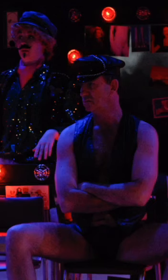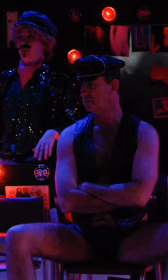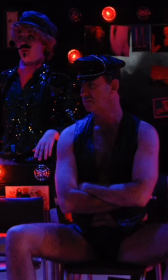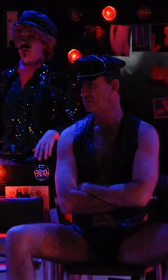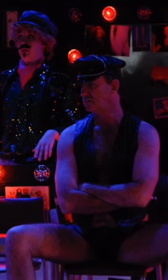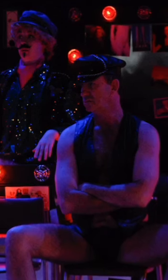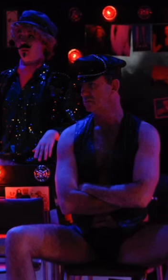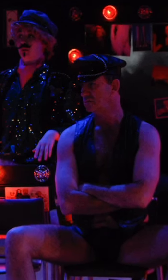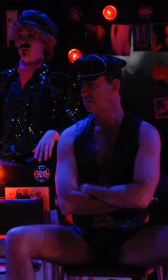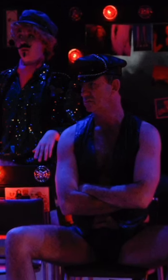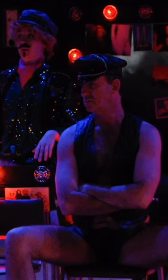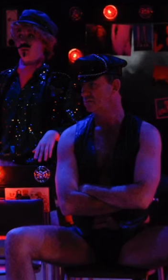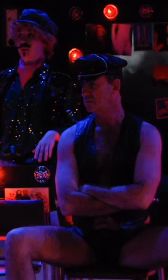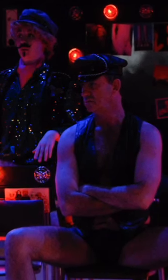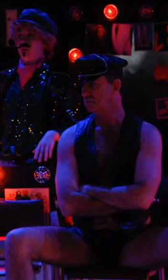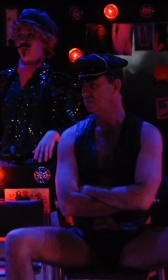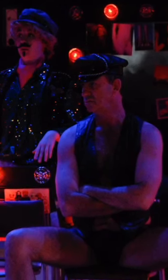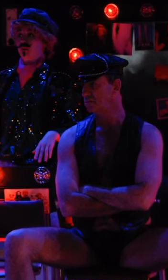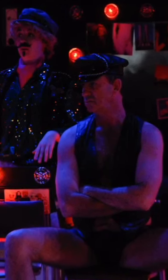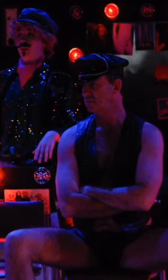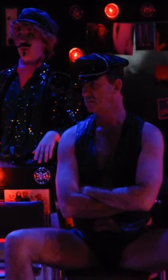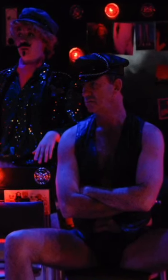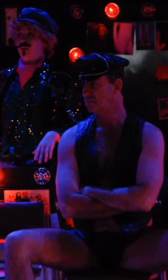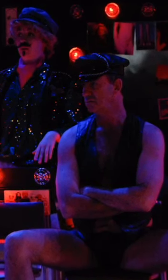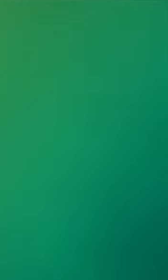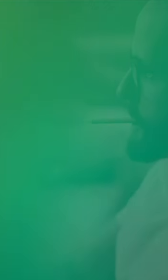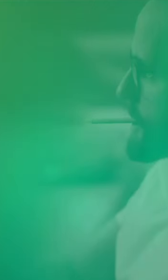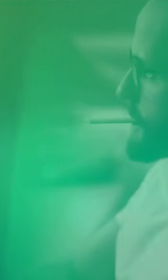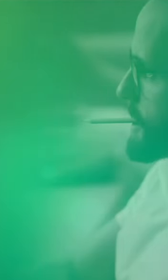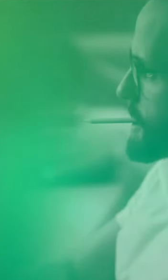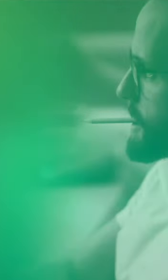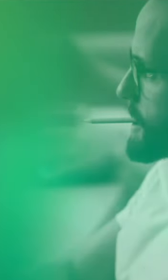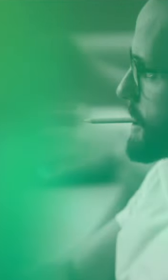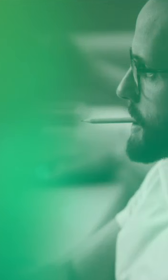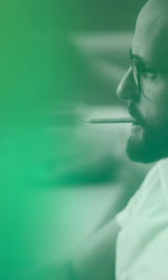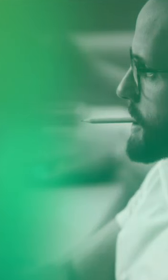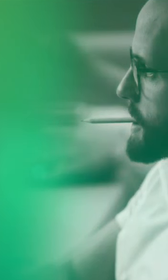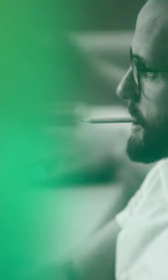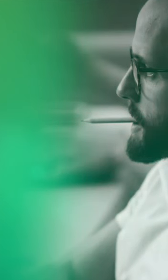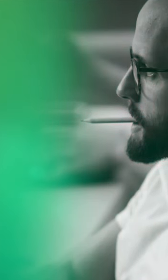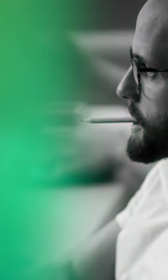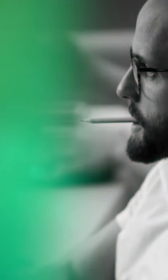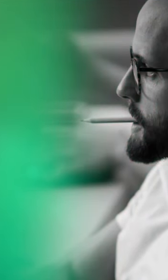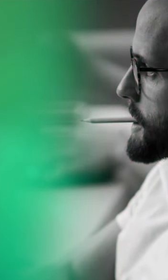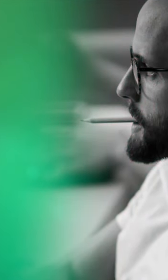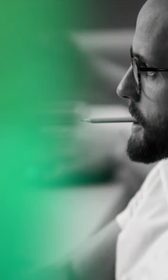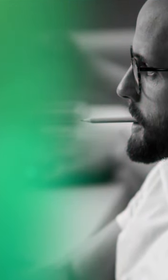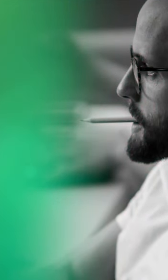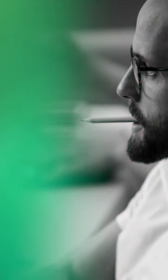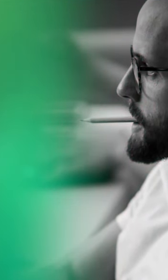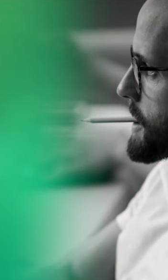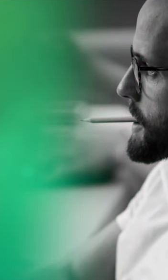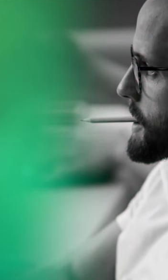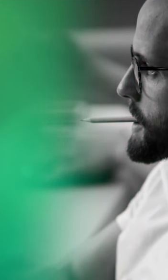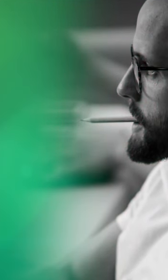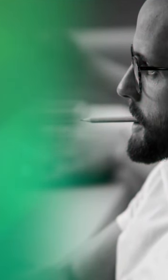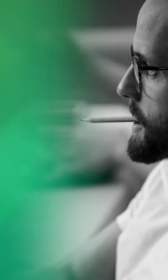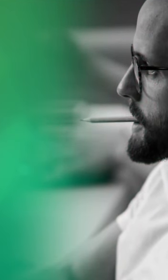At a time when it is even more urgent we tell our stories of the here and now, it gives me great pleasure to congratulate Tommy Murphy,